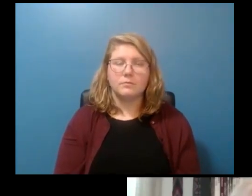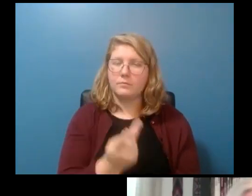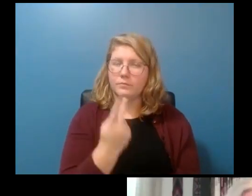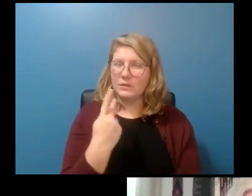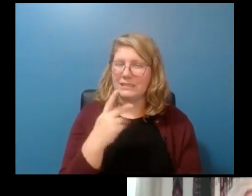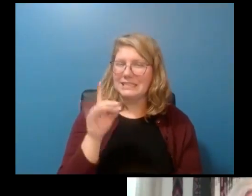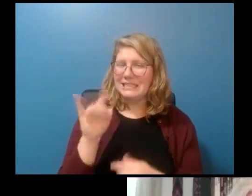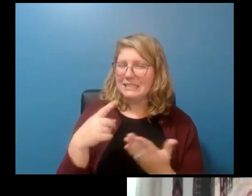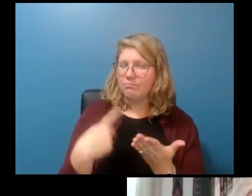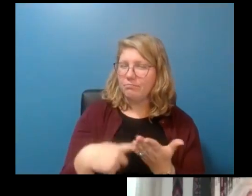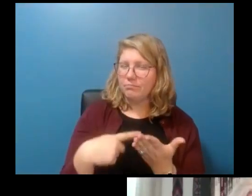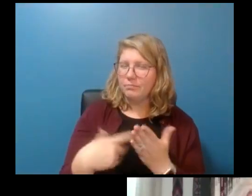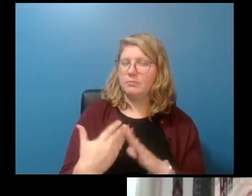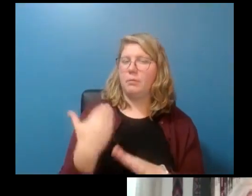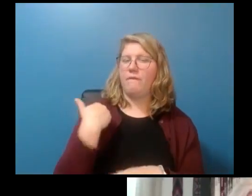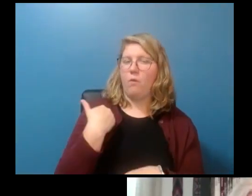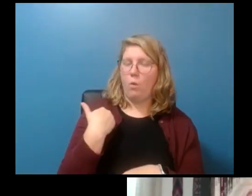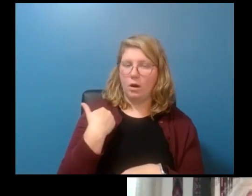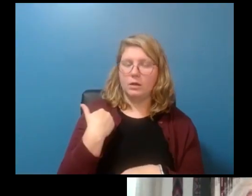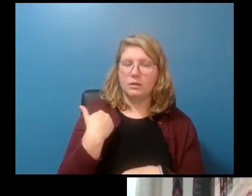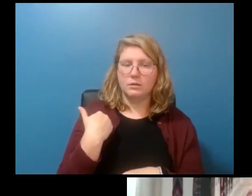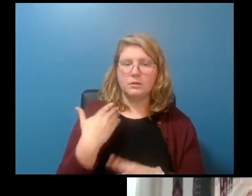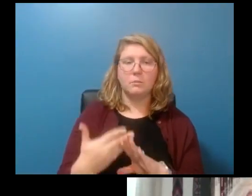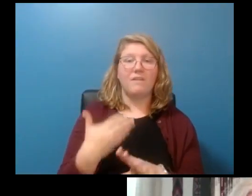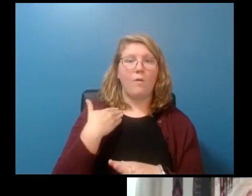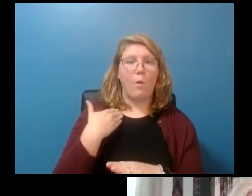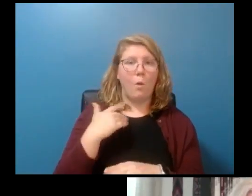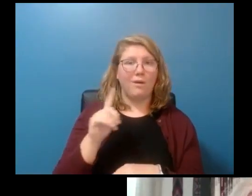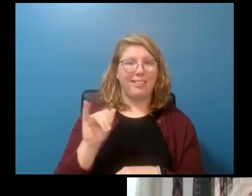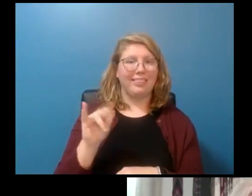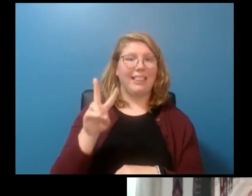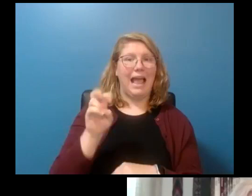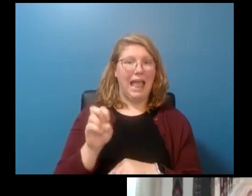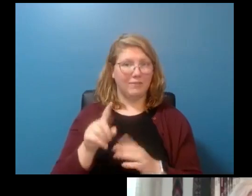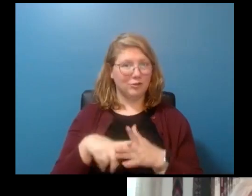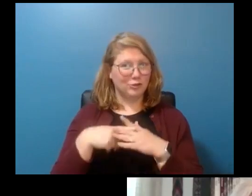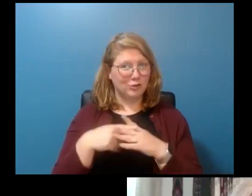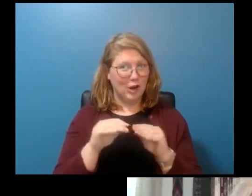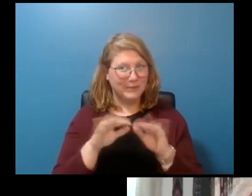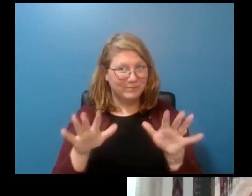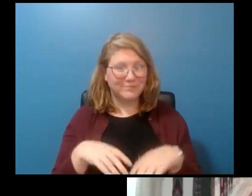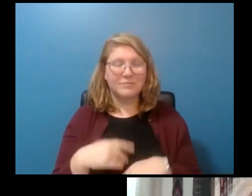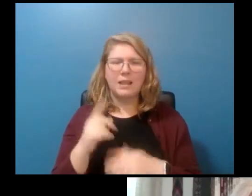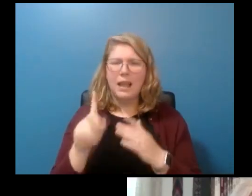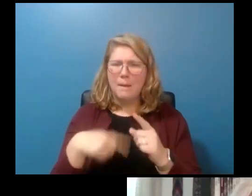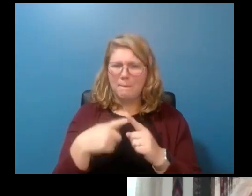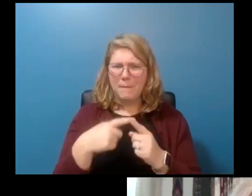space. There is something about sharing that journey with someone that